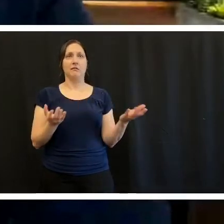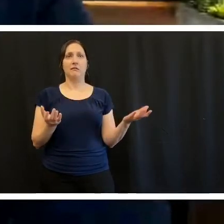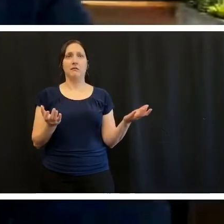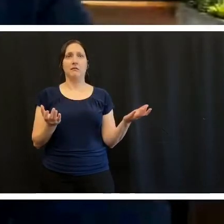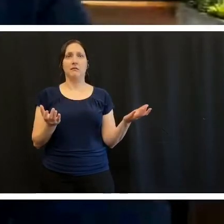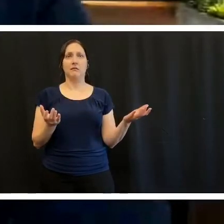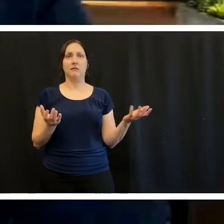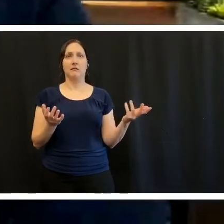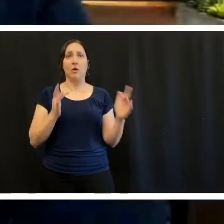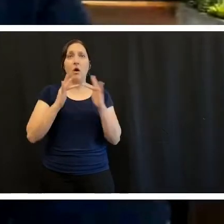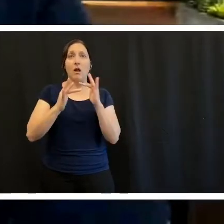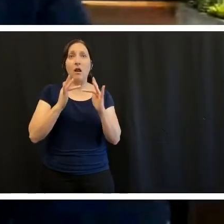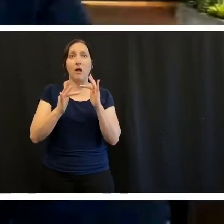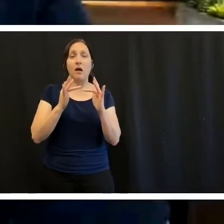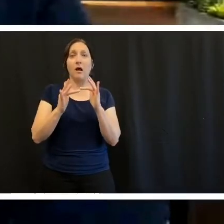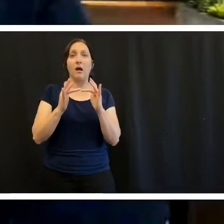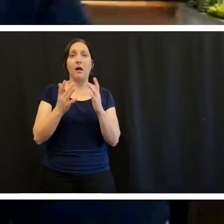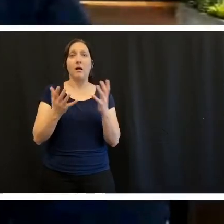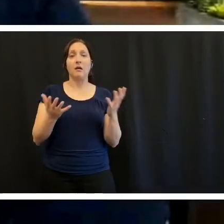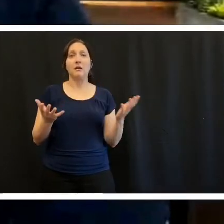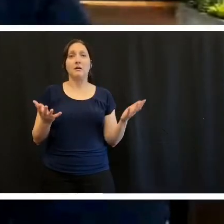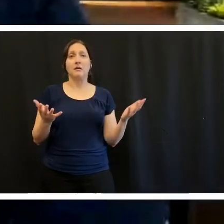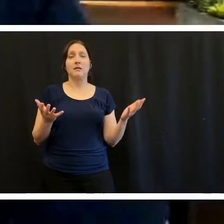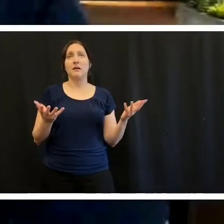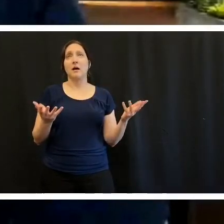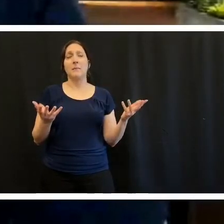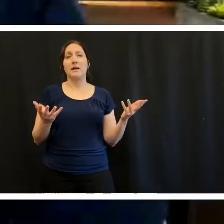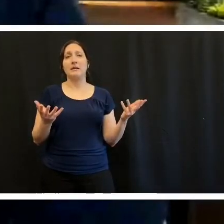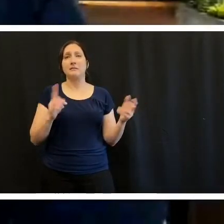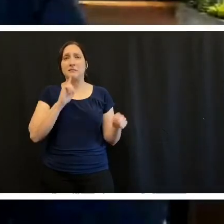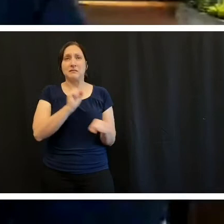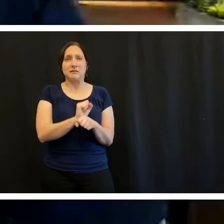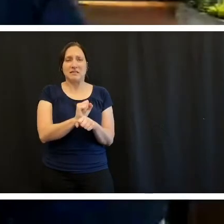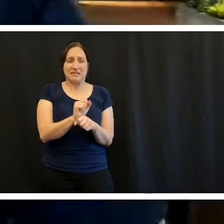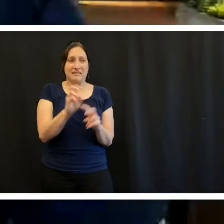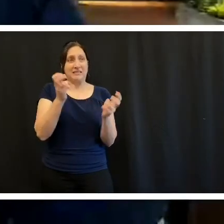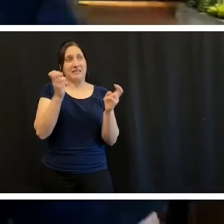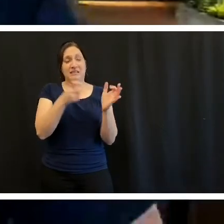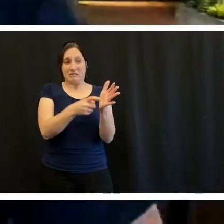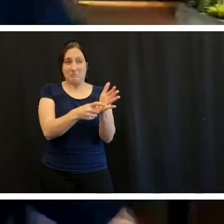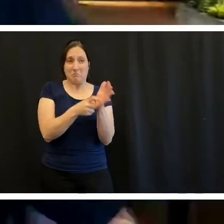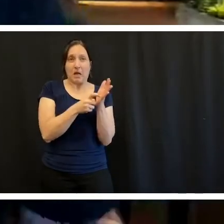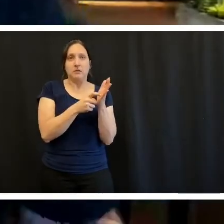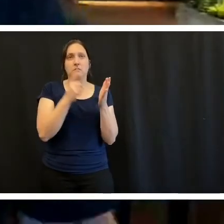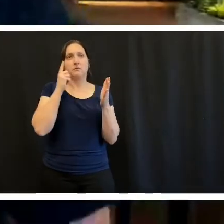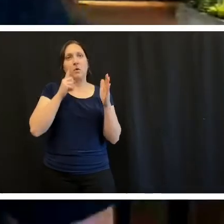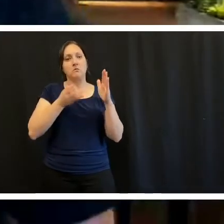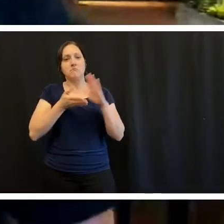Online is almost absolutely critical for us to be able to function in the world we live in today.